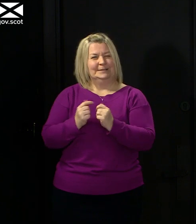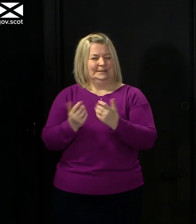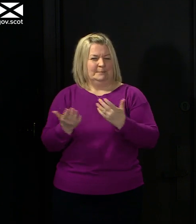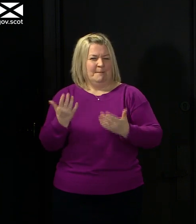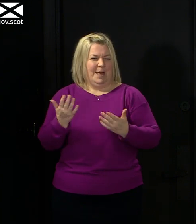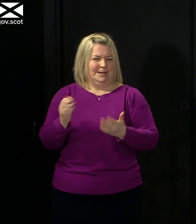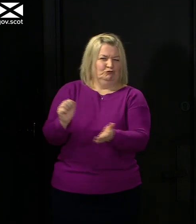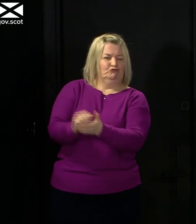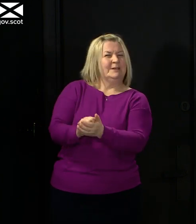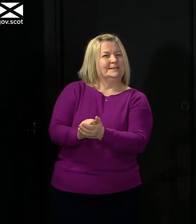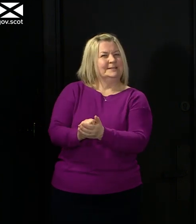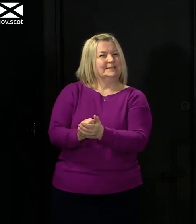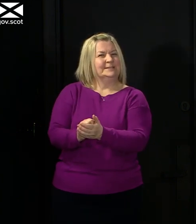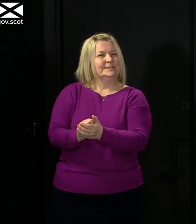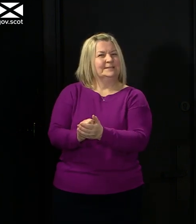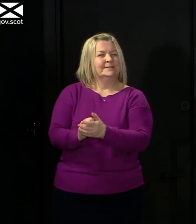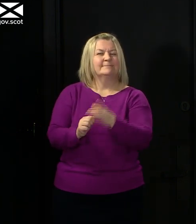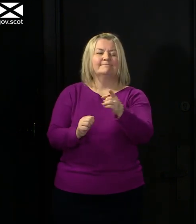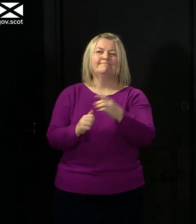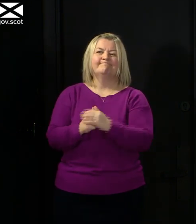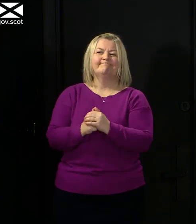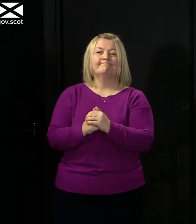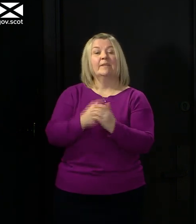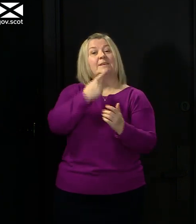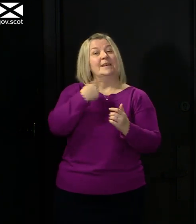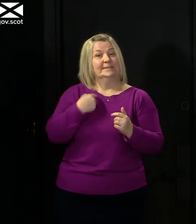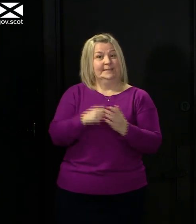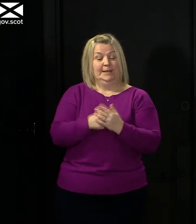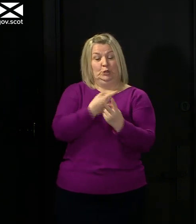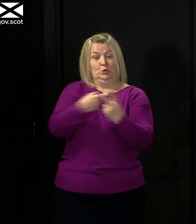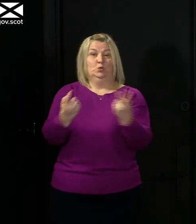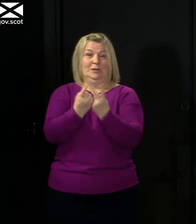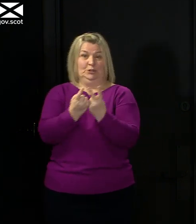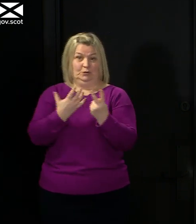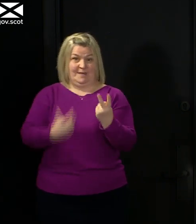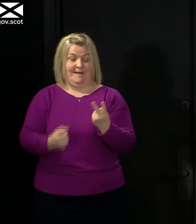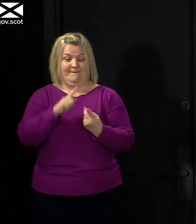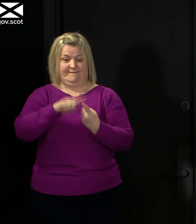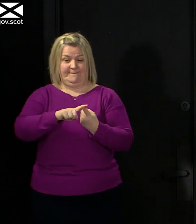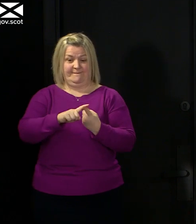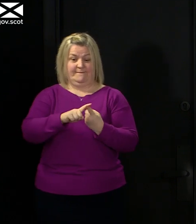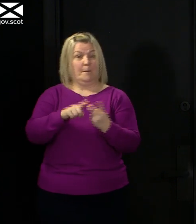on, yesterday I was balancing two factors both of which were important to me as First